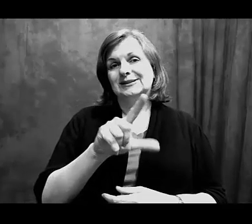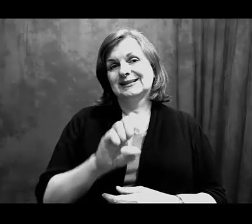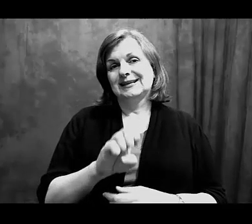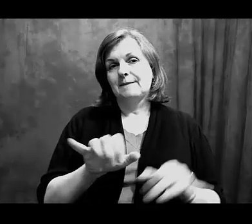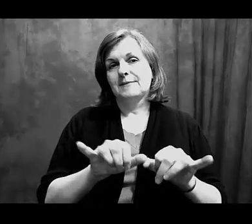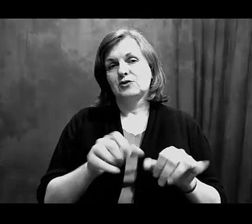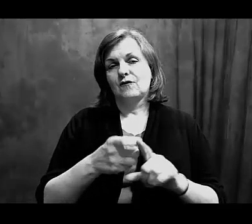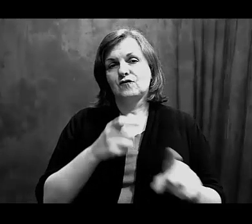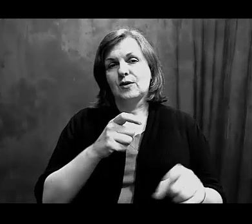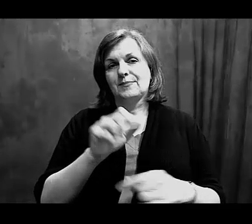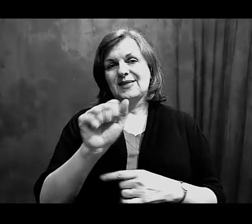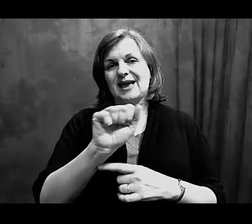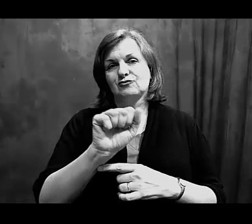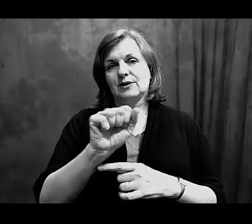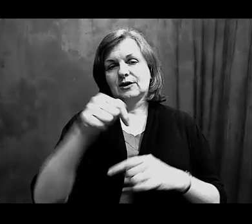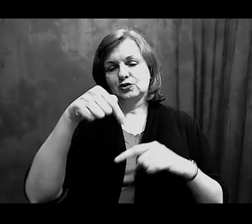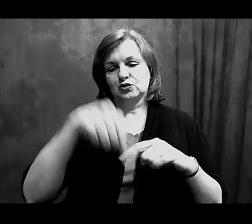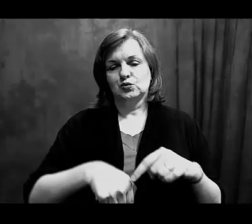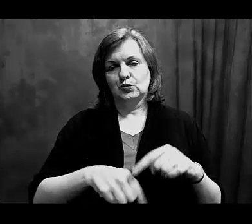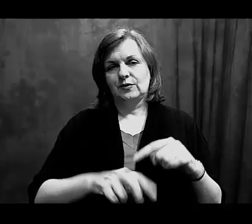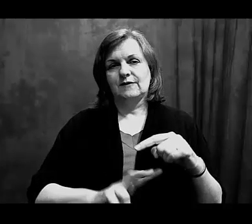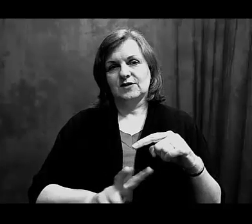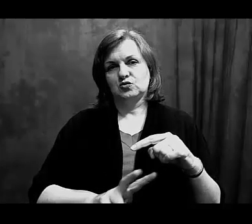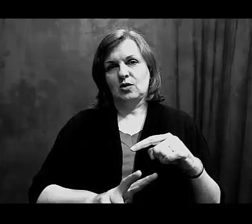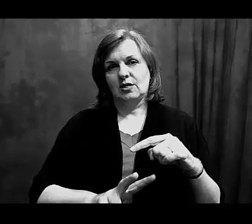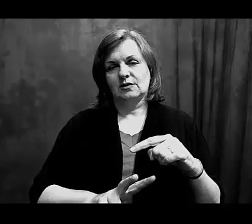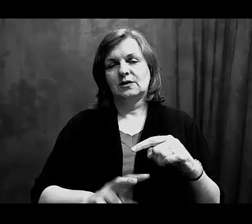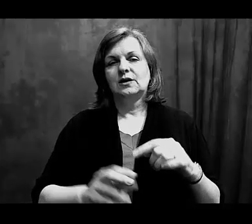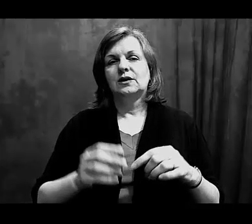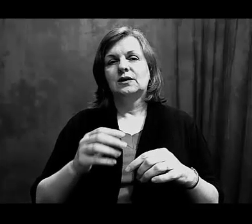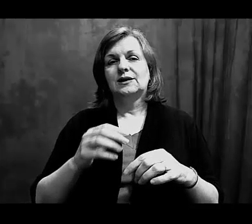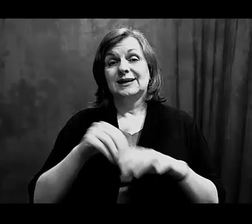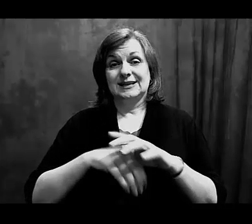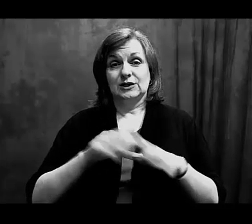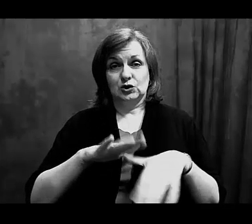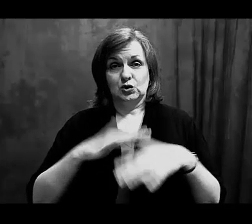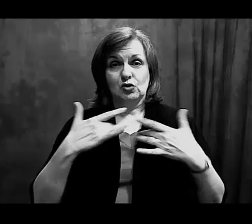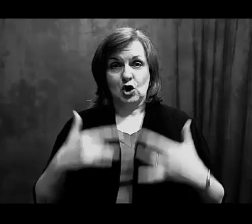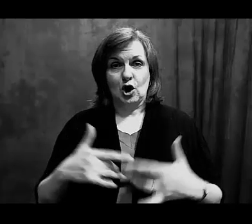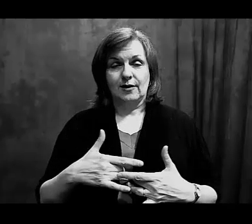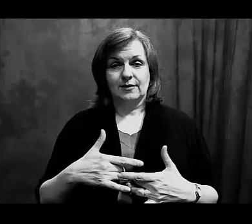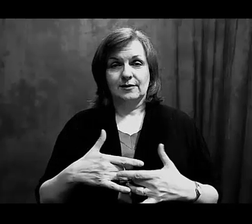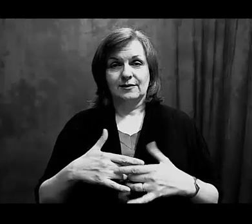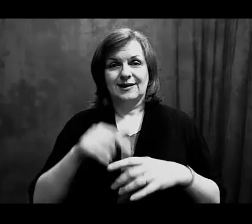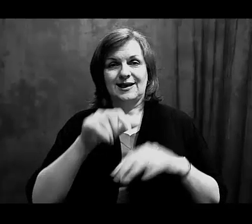we need a very rythmic, repetative motion to this